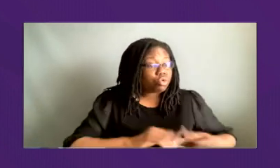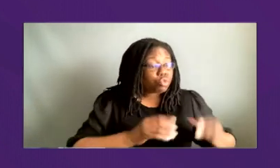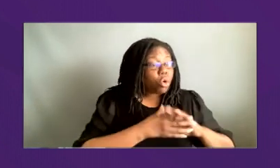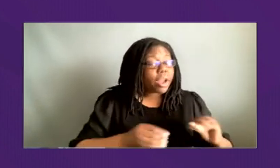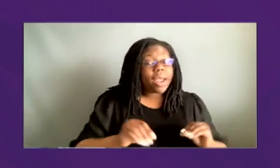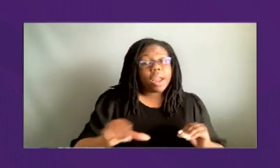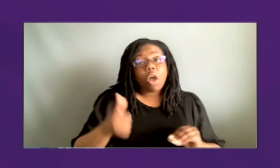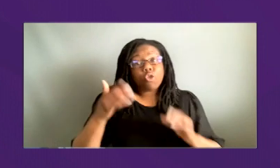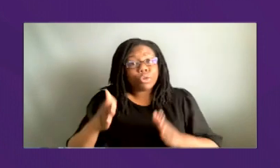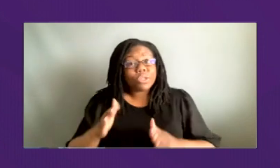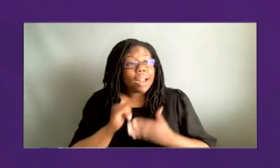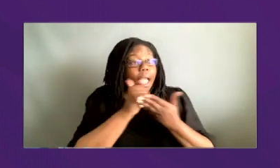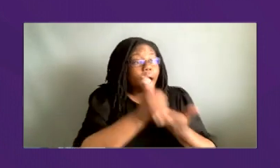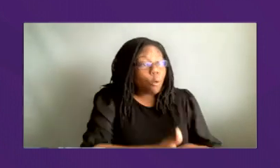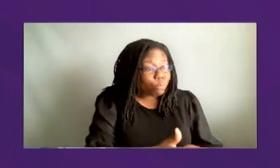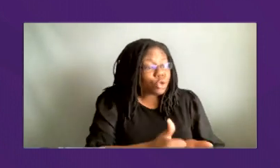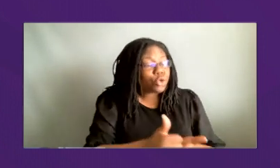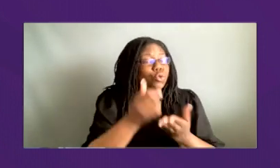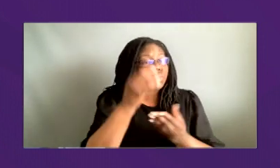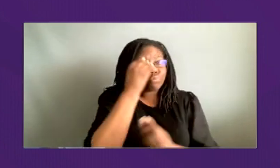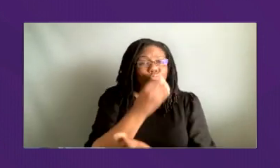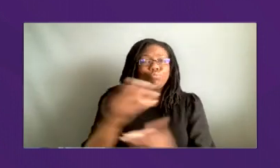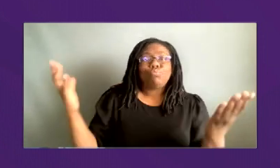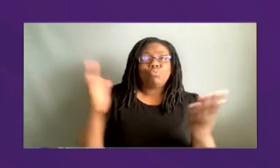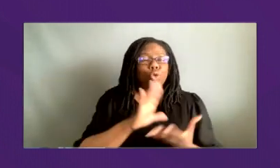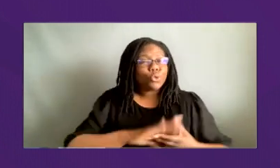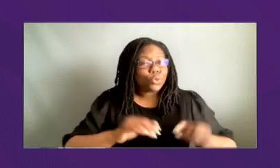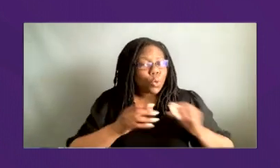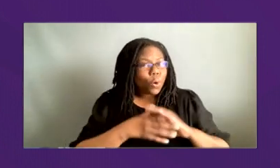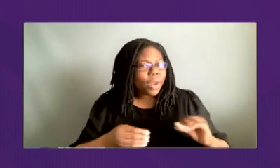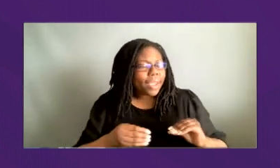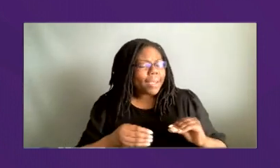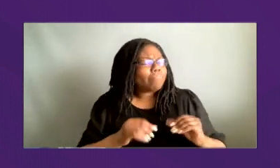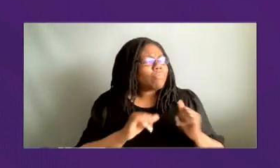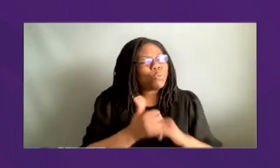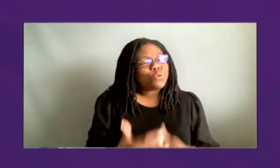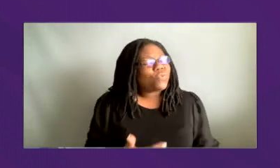help you talk about those really challenging and complex topics. Thanks for the question.